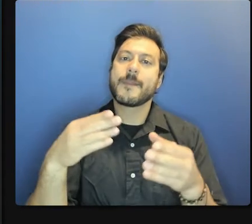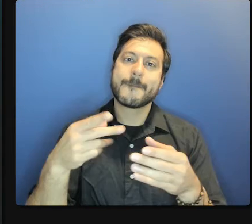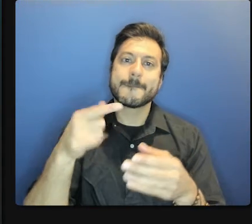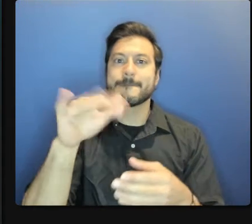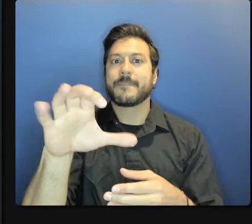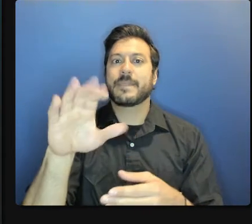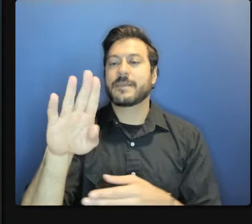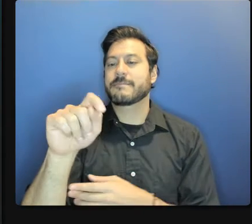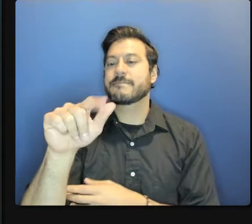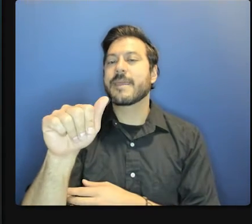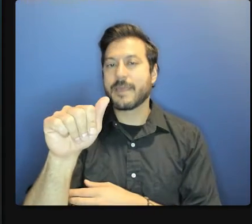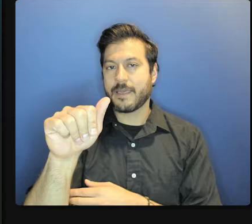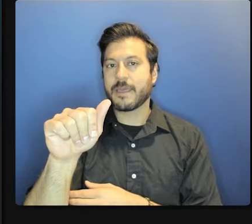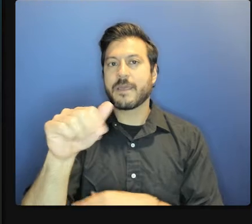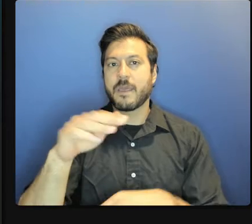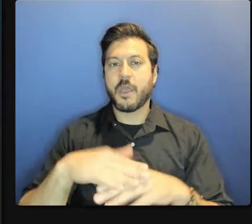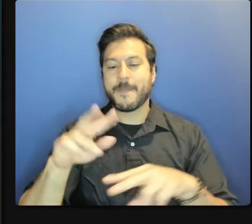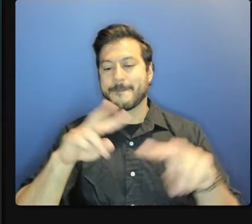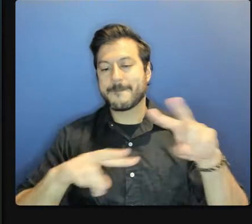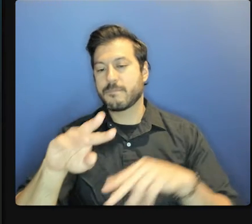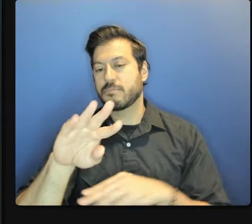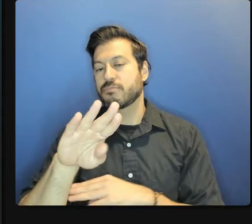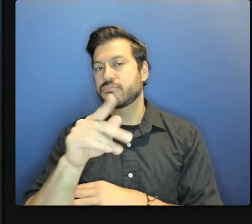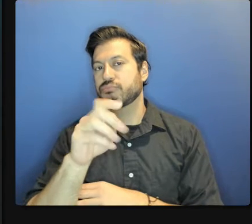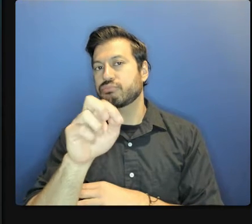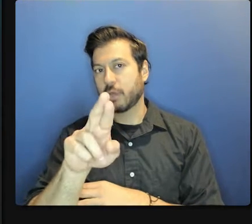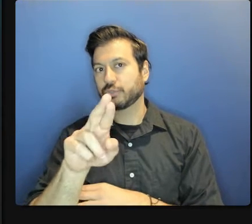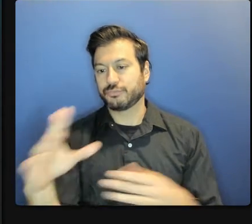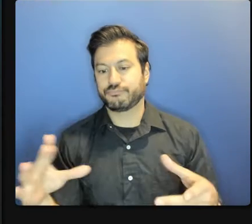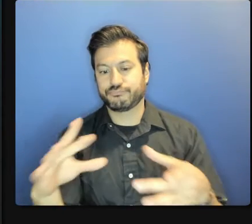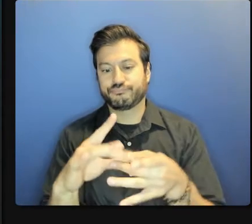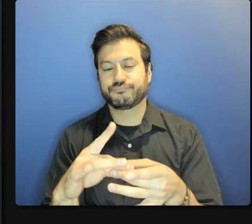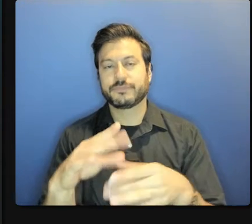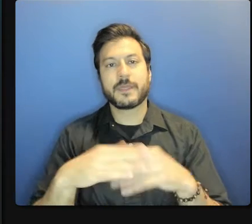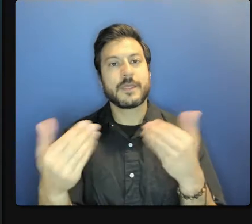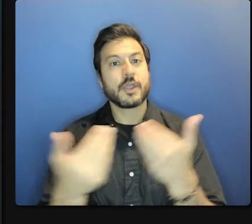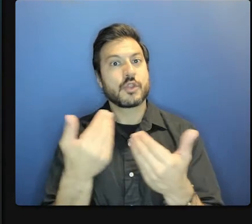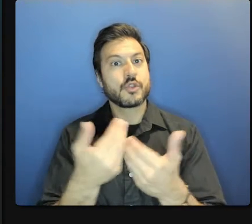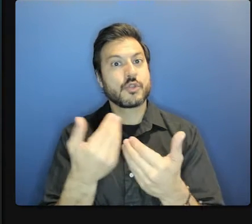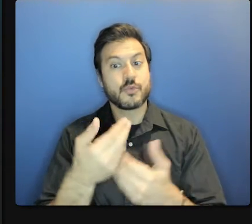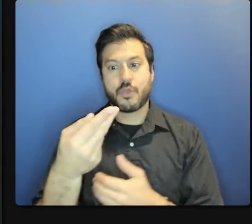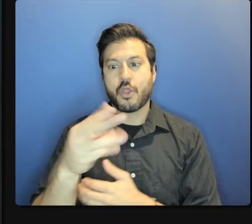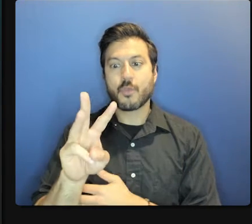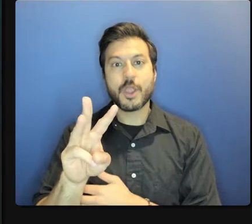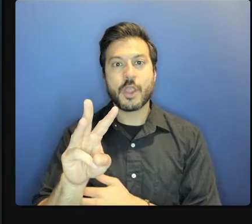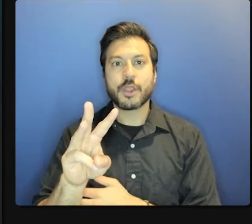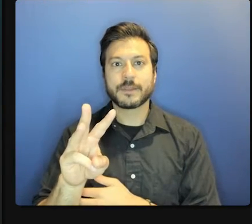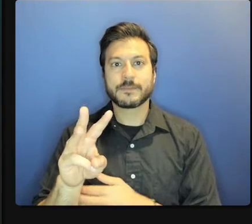open public beta on browser, and coupled that on our new flagship hardware,